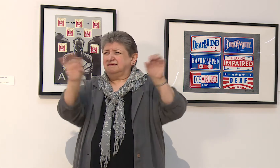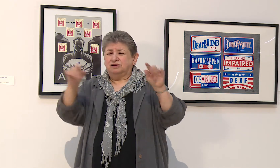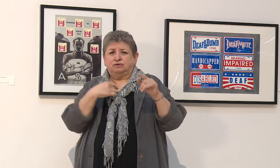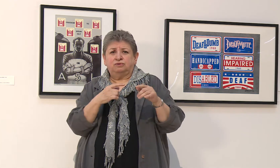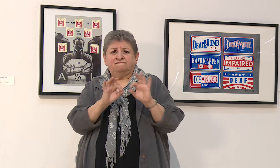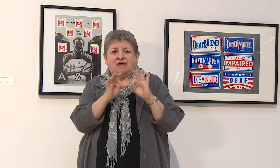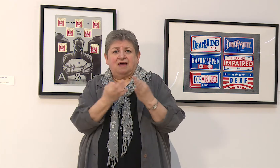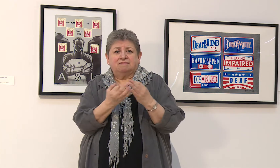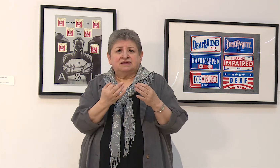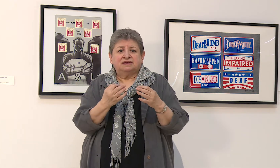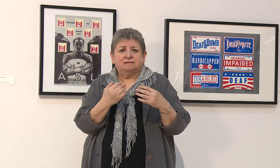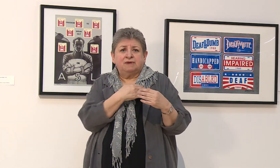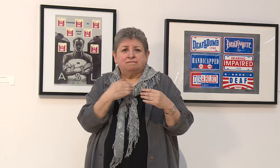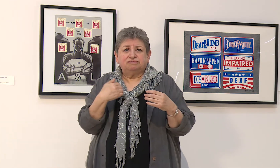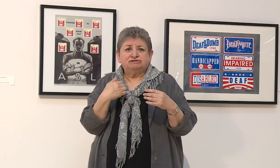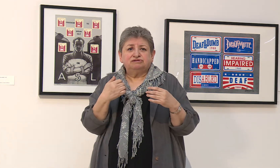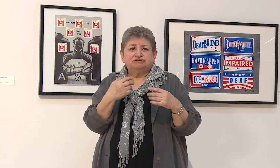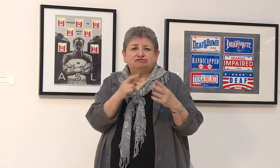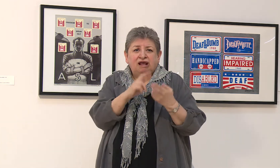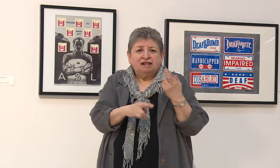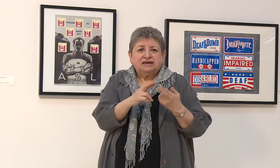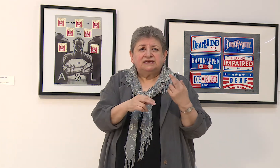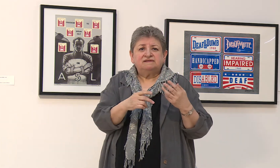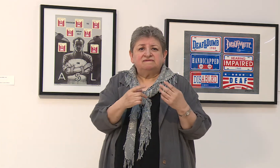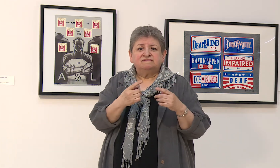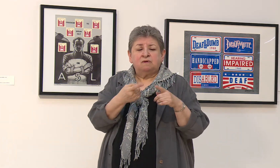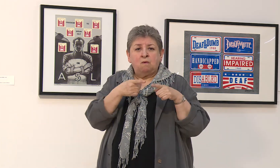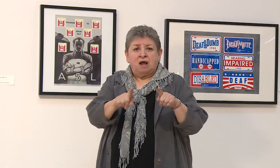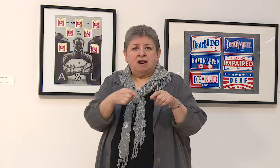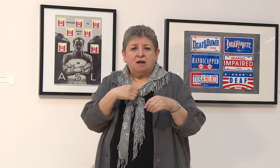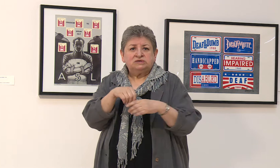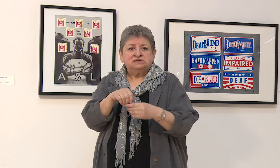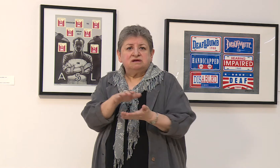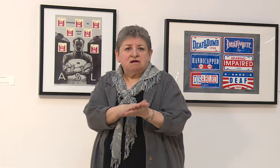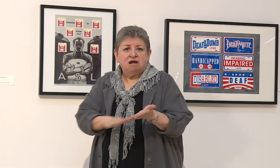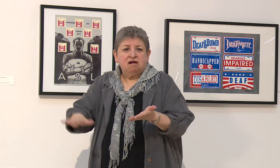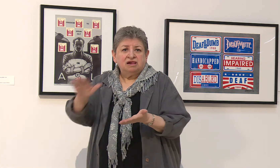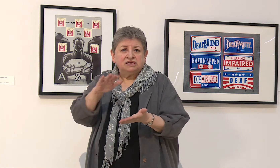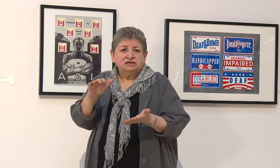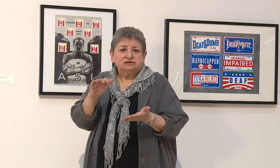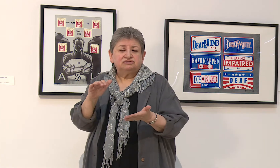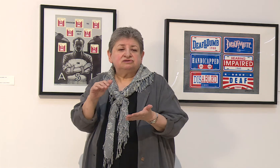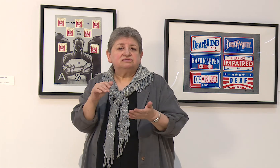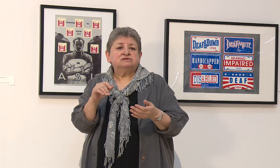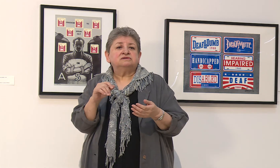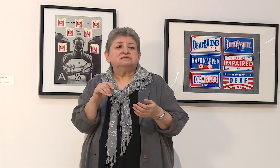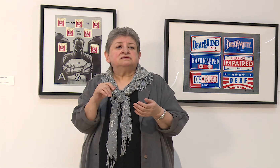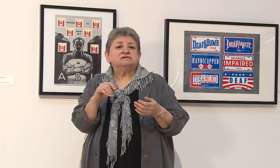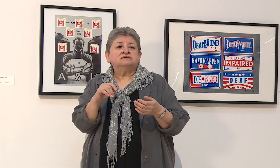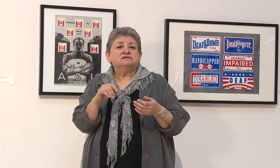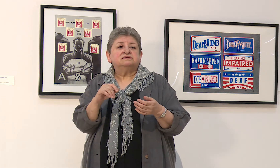I mailed various pieces out to family members and relatives and friends when I was in college.